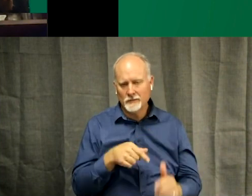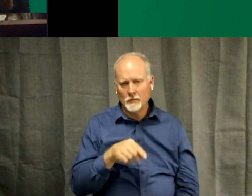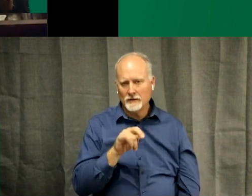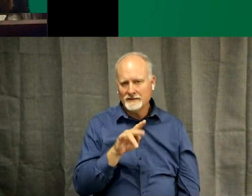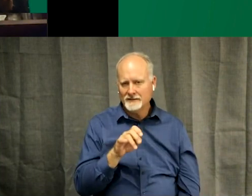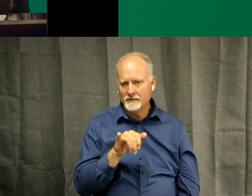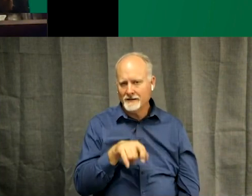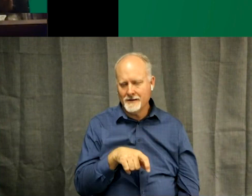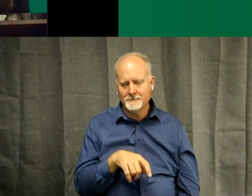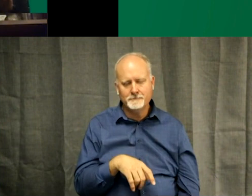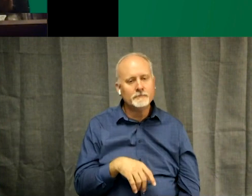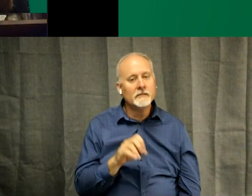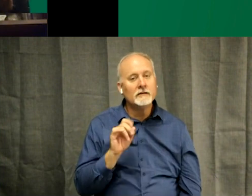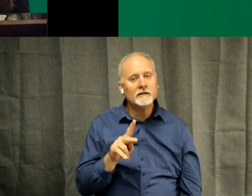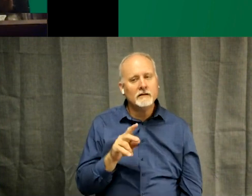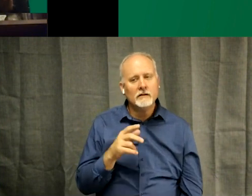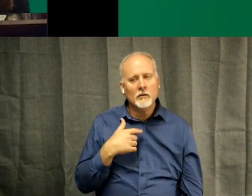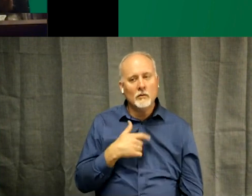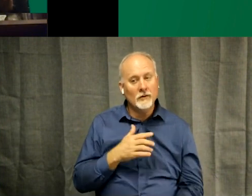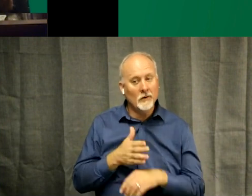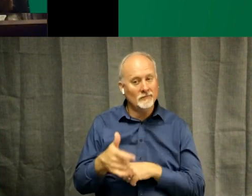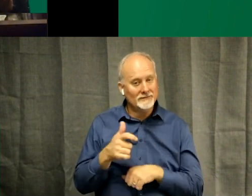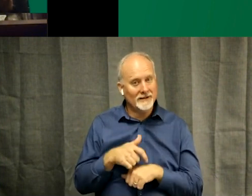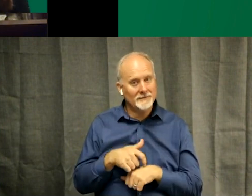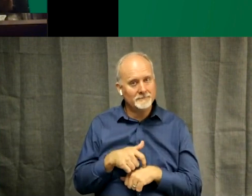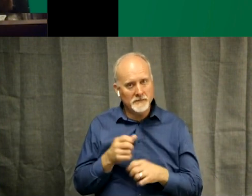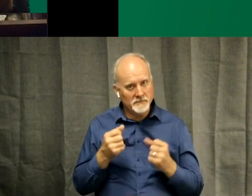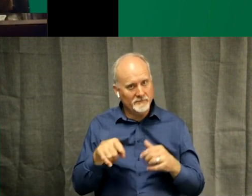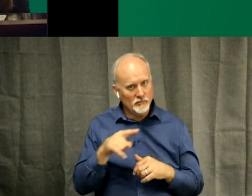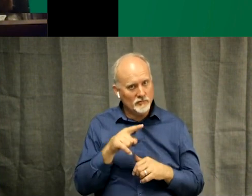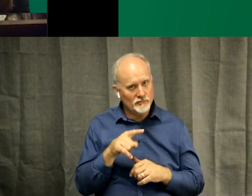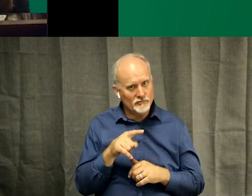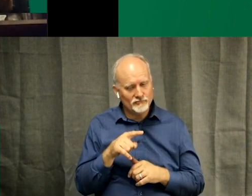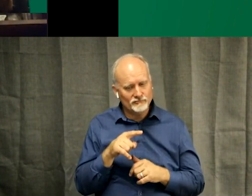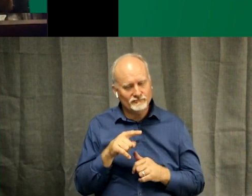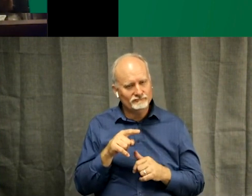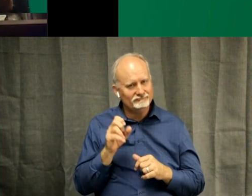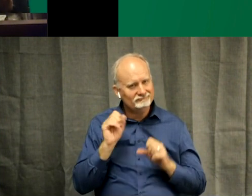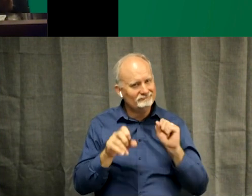great thank you um we are over time and many of you sent in some questions beforehand that